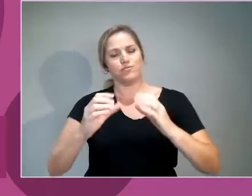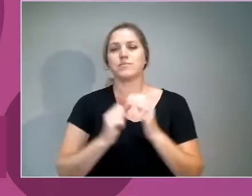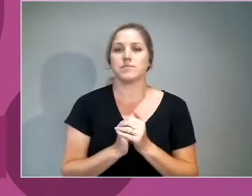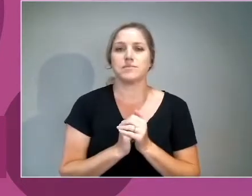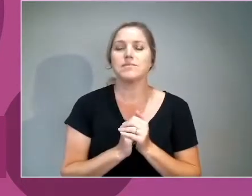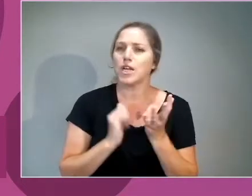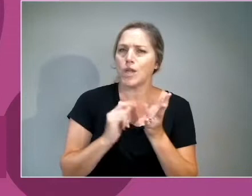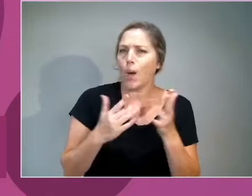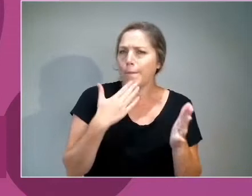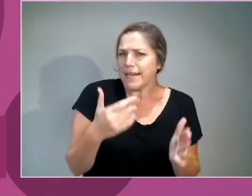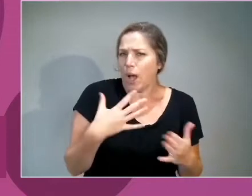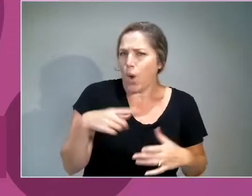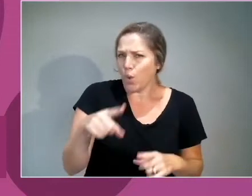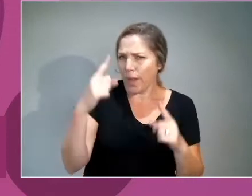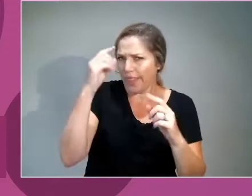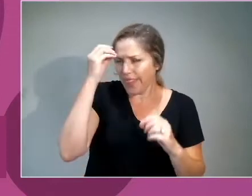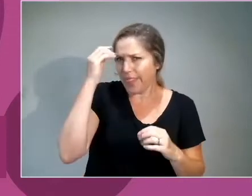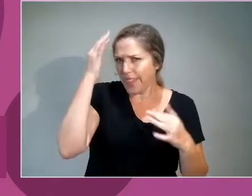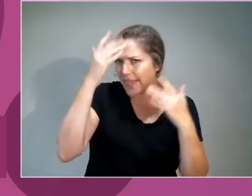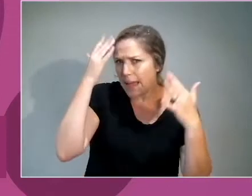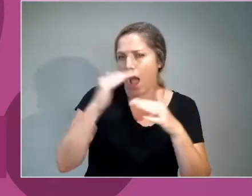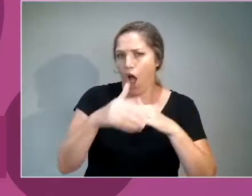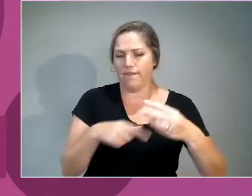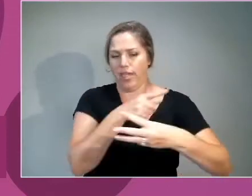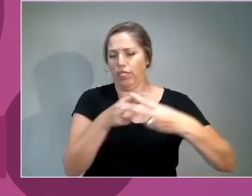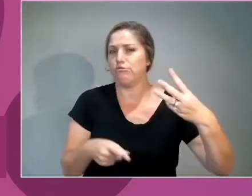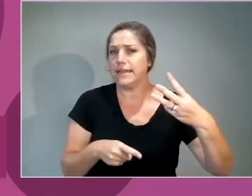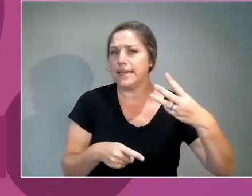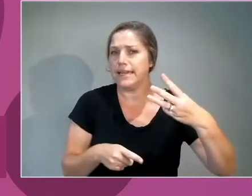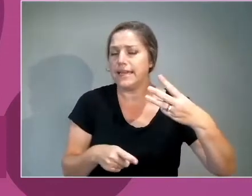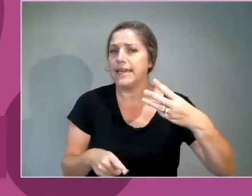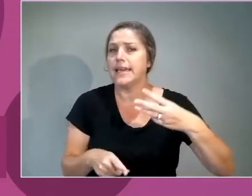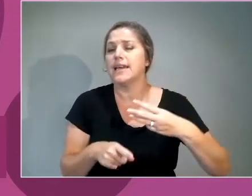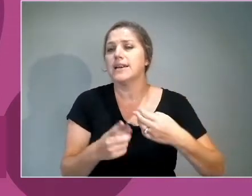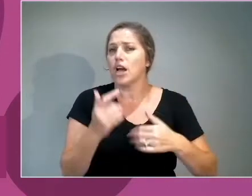can I just say that those are three areas where points of intersect that are really important.